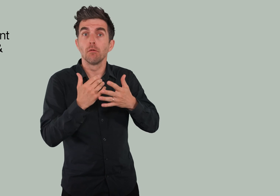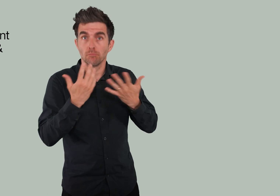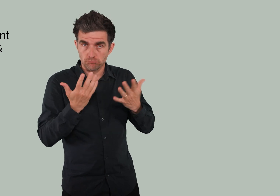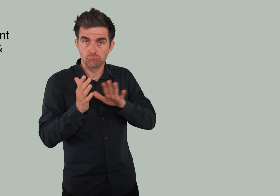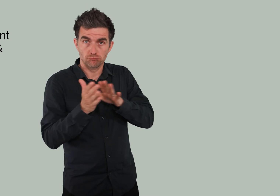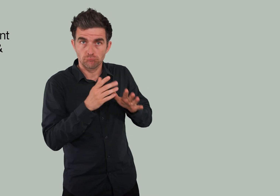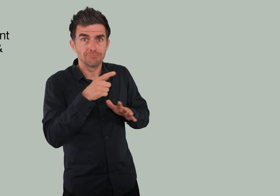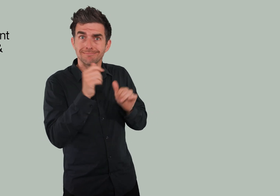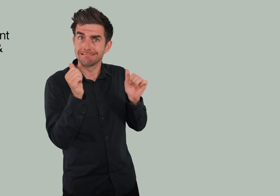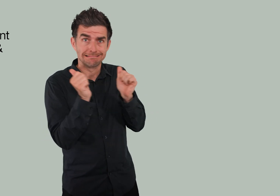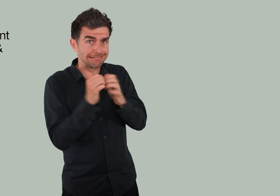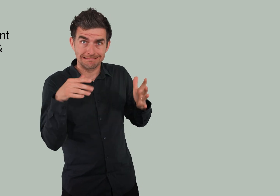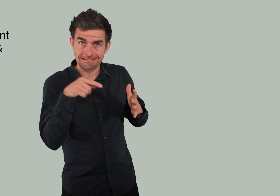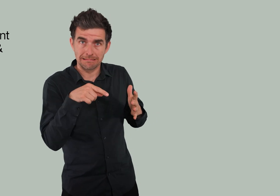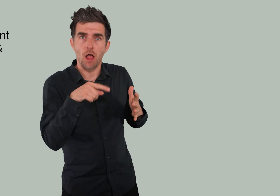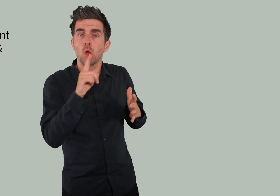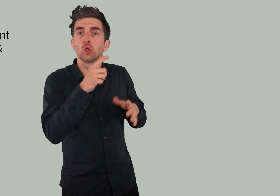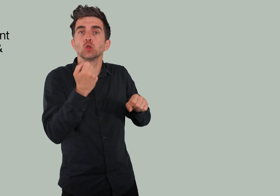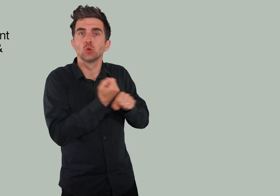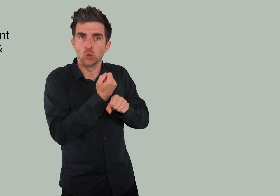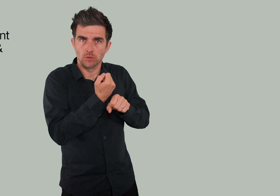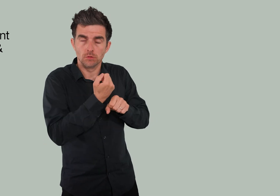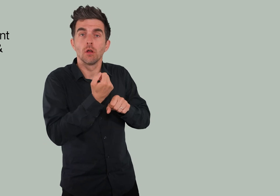what to do if there is any disagreement with a decision,